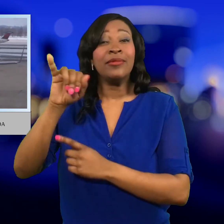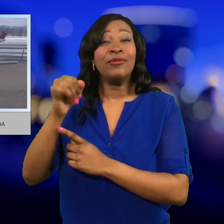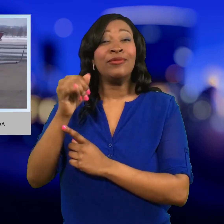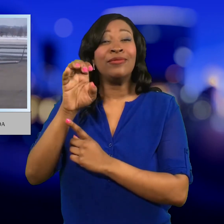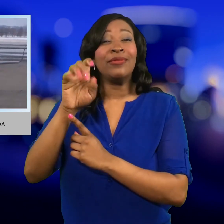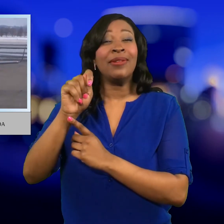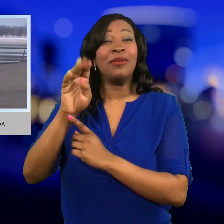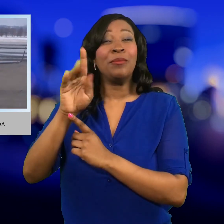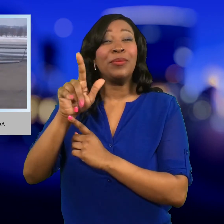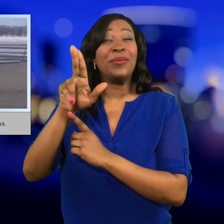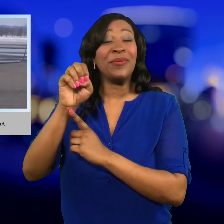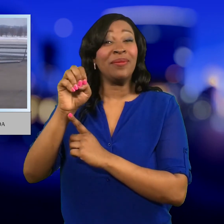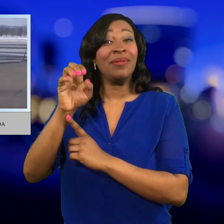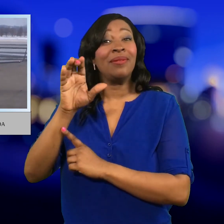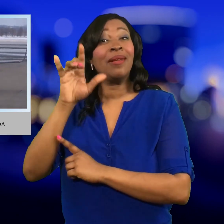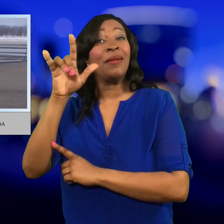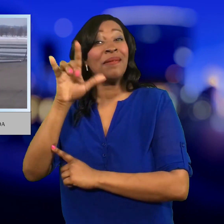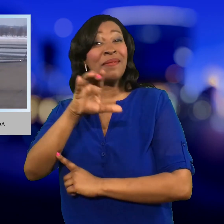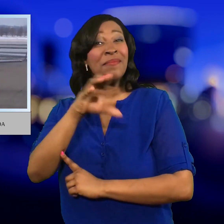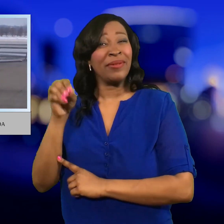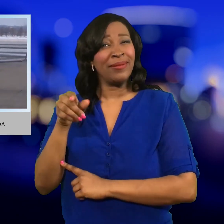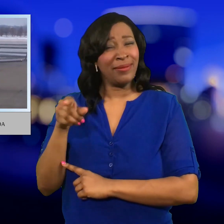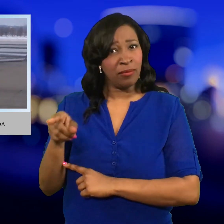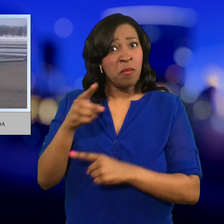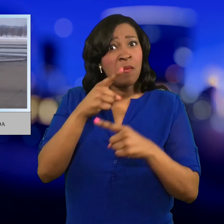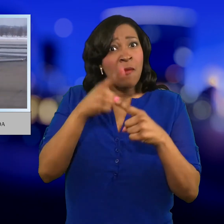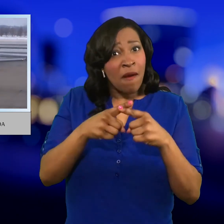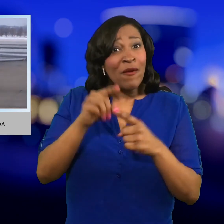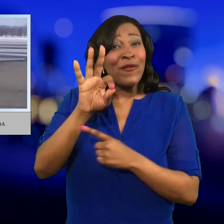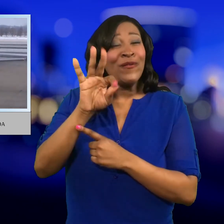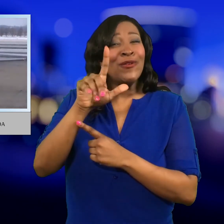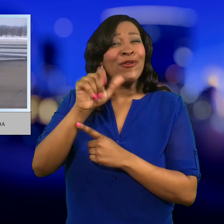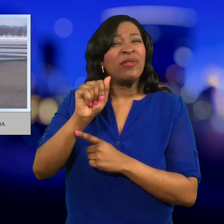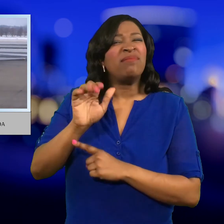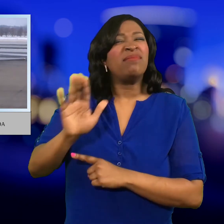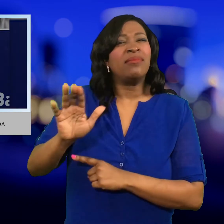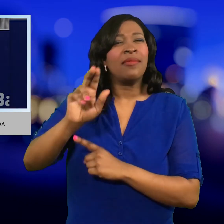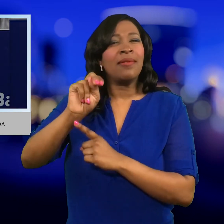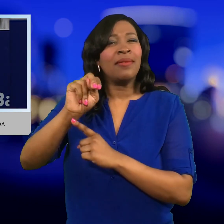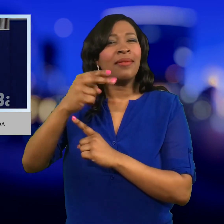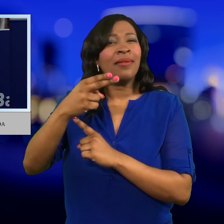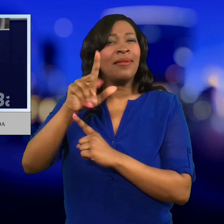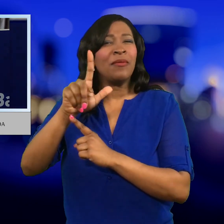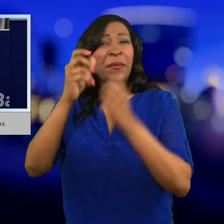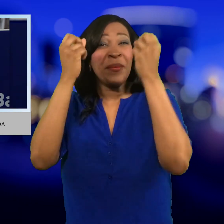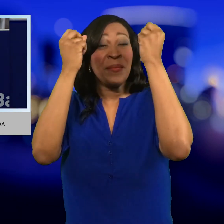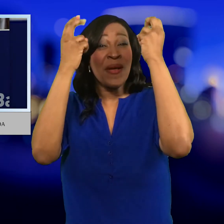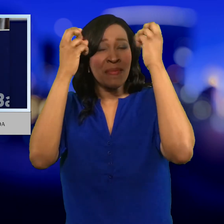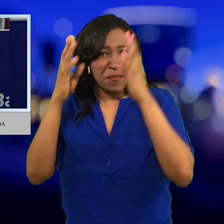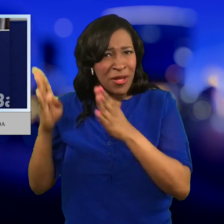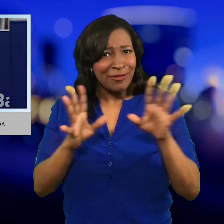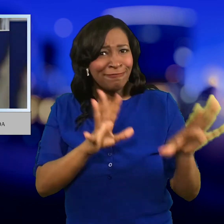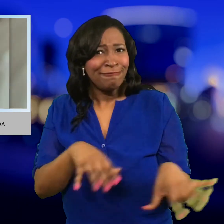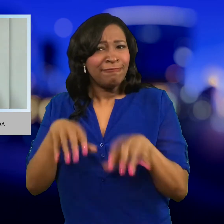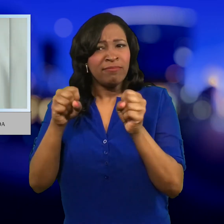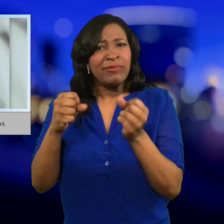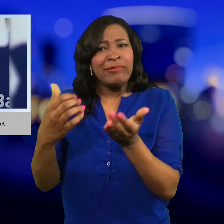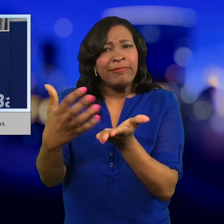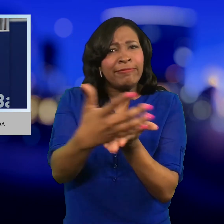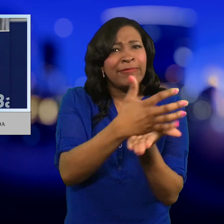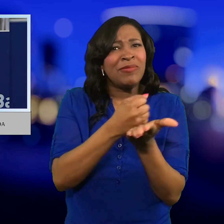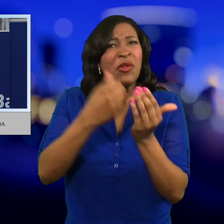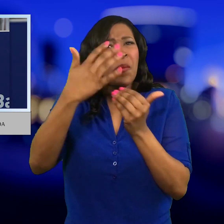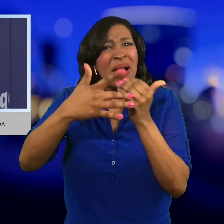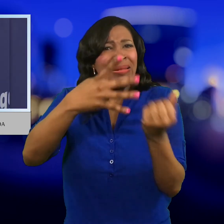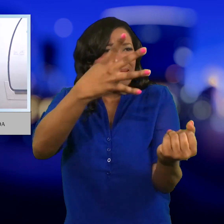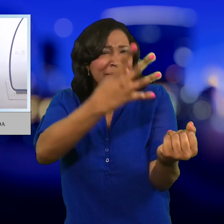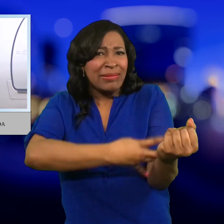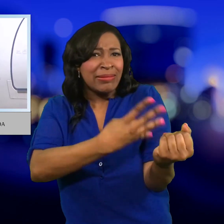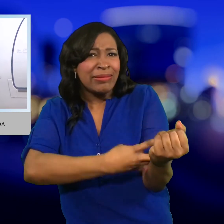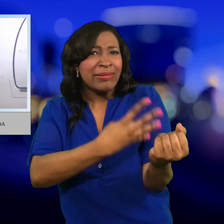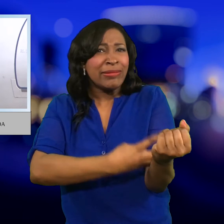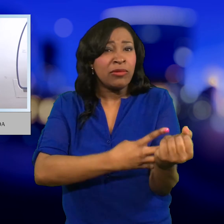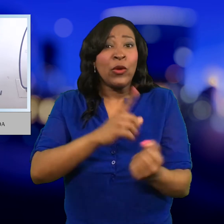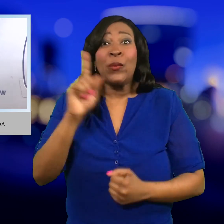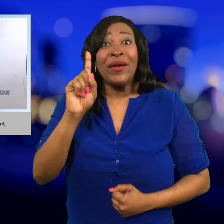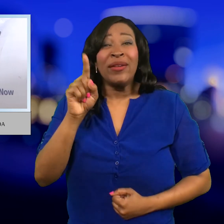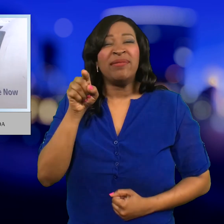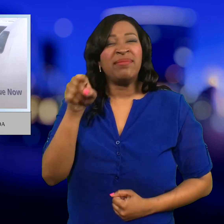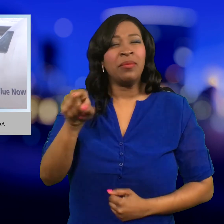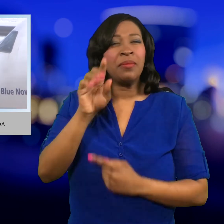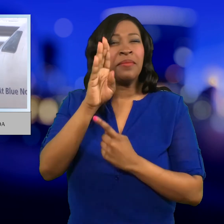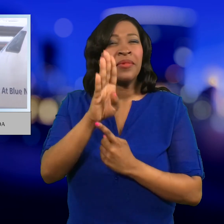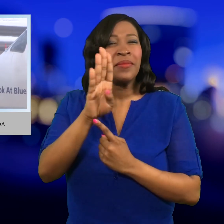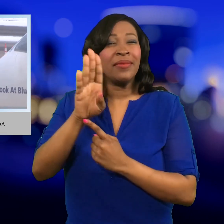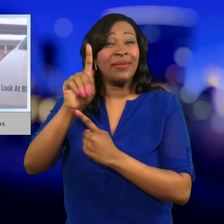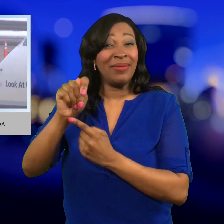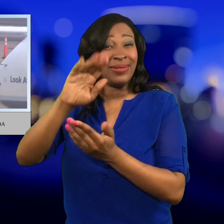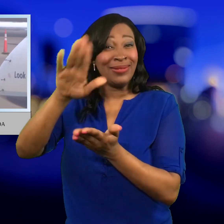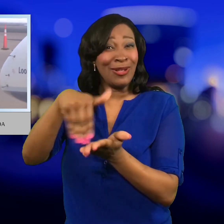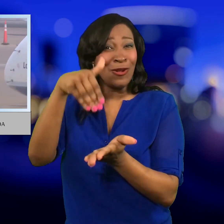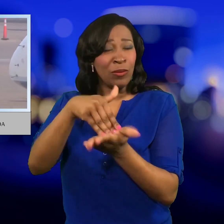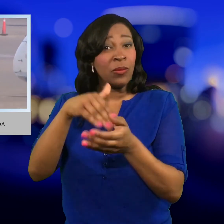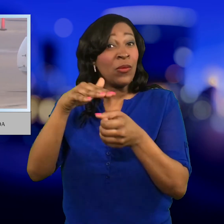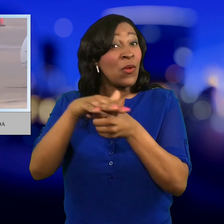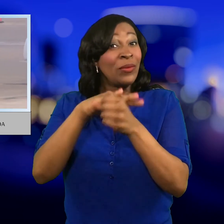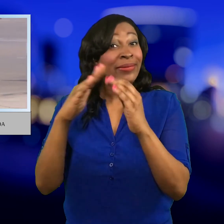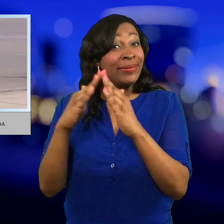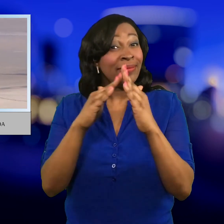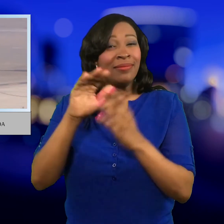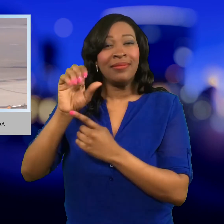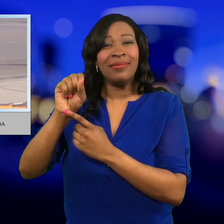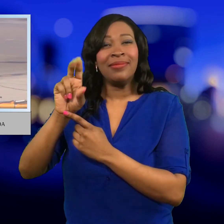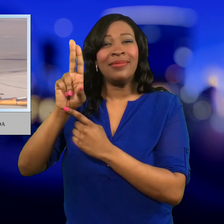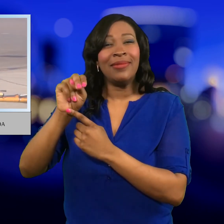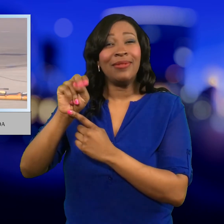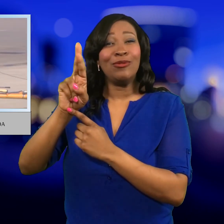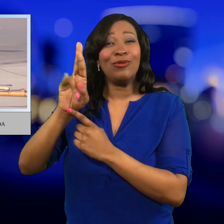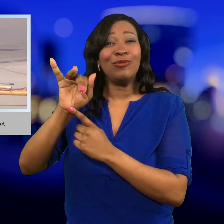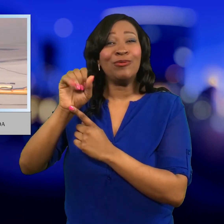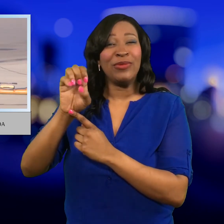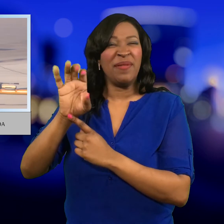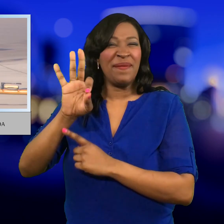JetBlue will also hold a blood drive at the BB&T Center in Sunrise, Florida on Thursday,